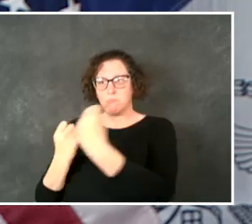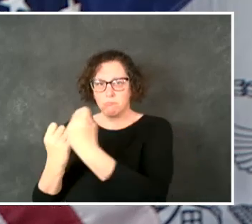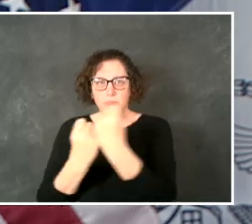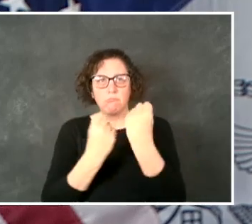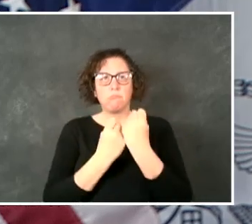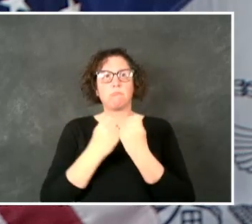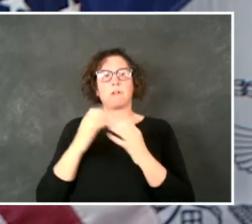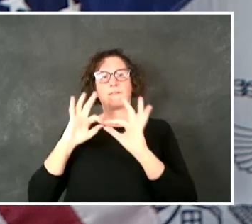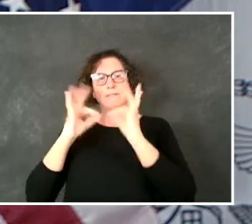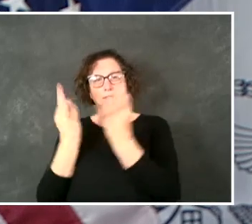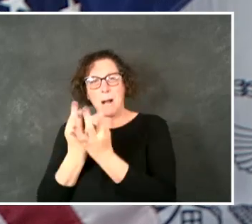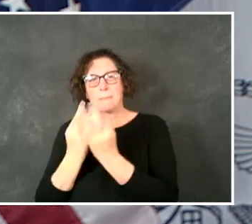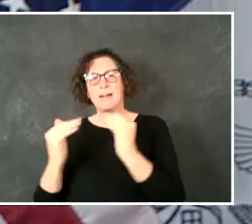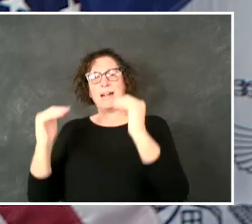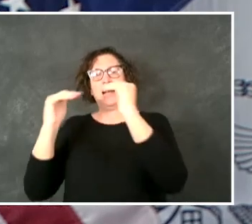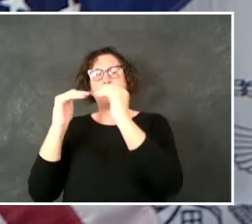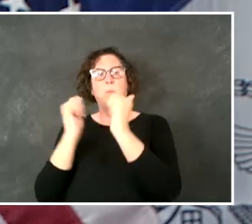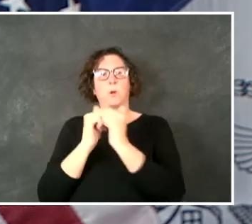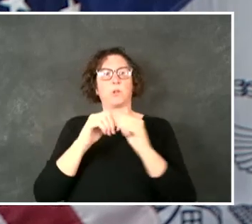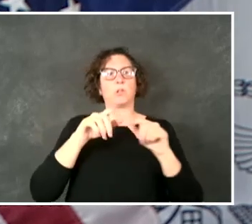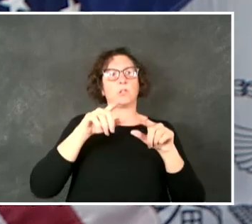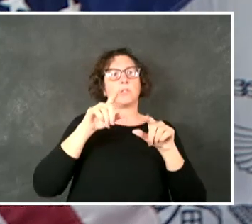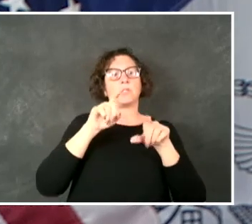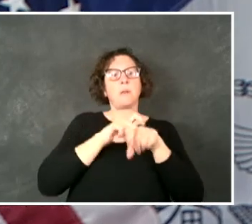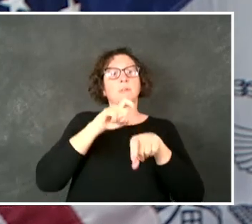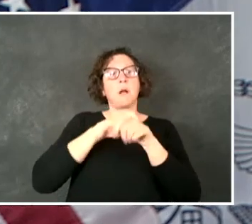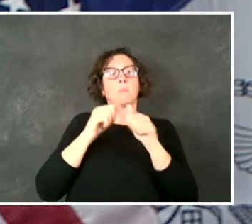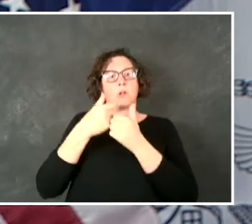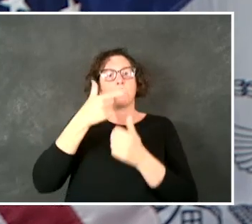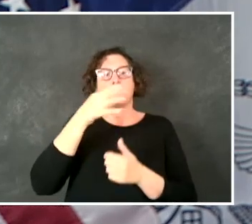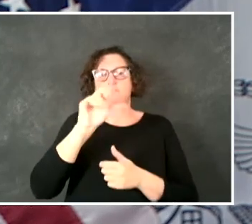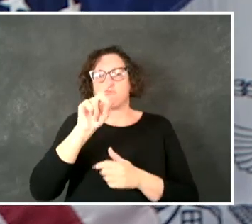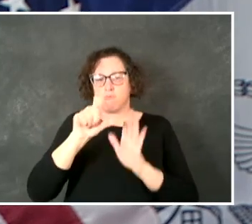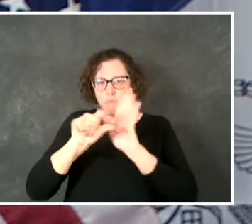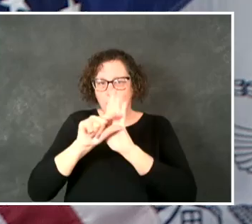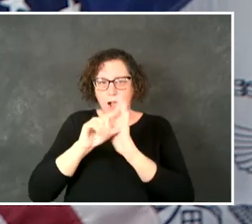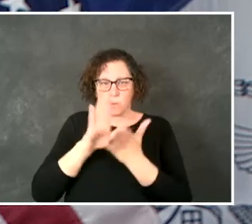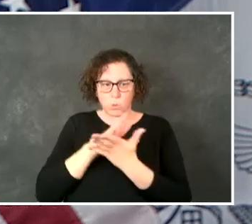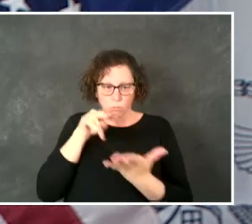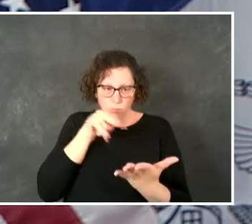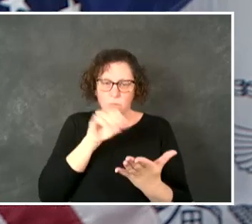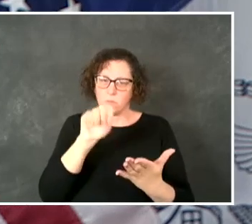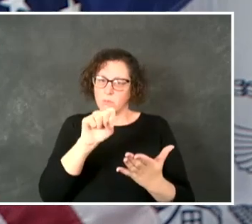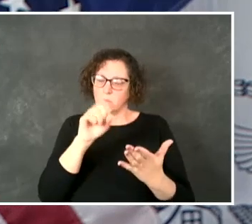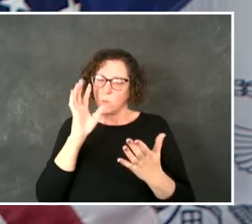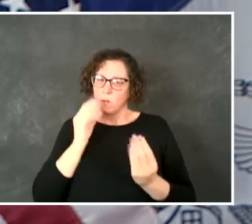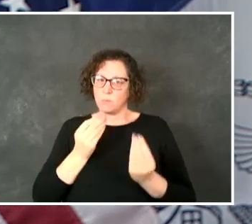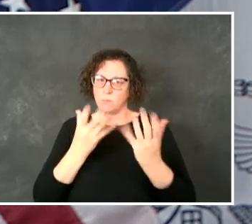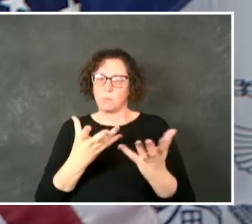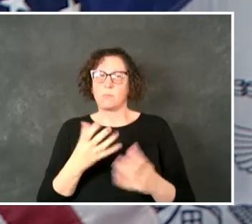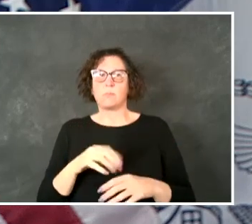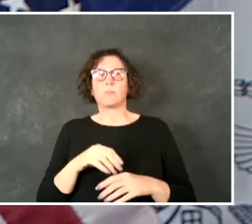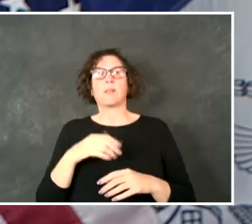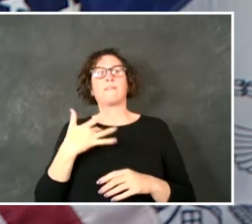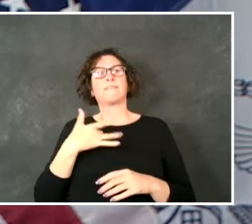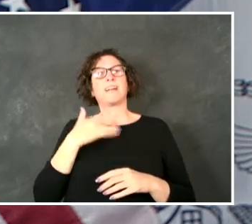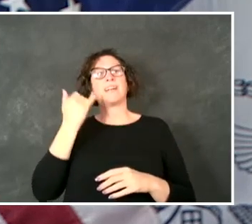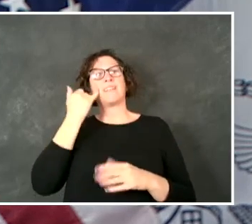I THINK IT IS IMPORTANT WITH EVERYTNHIGN I LIFE THAT THERE BE SOME REAL STANDARD.